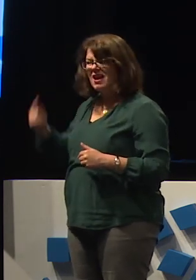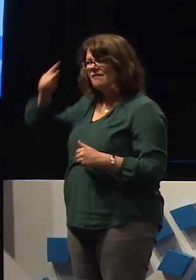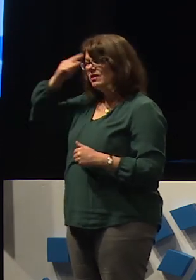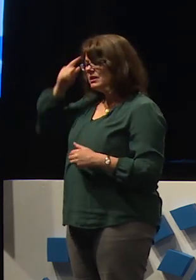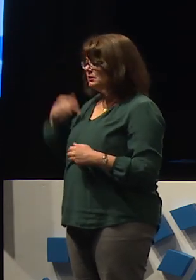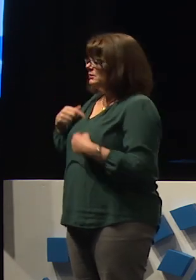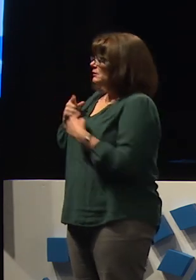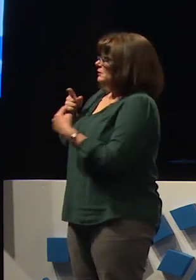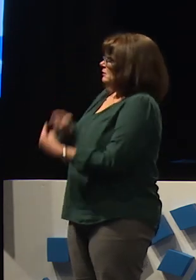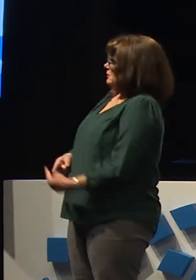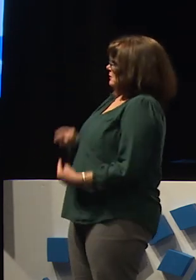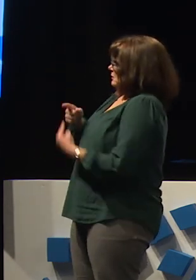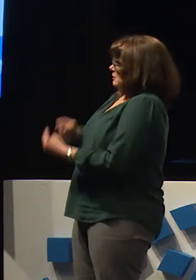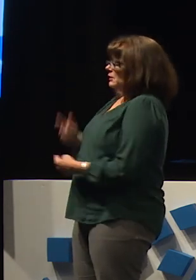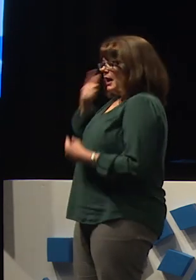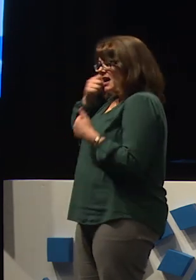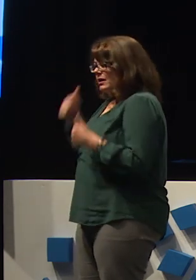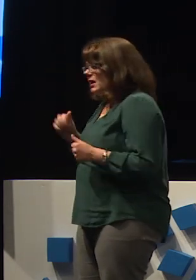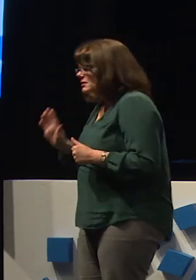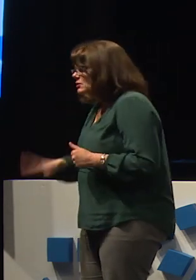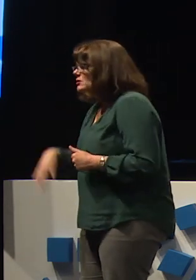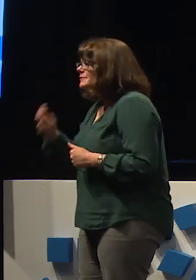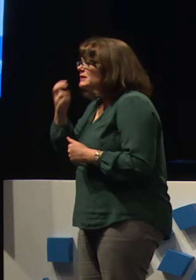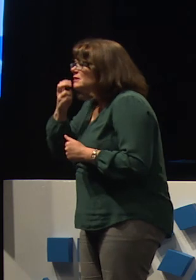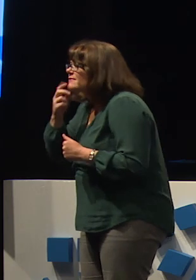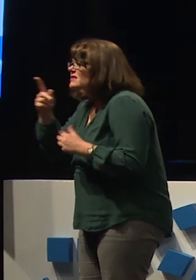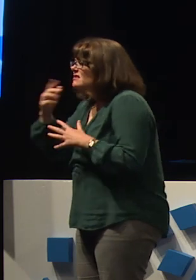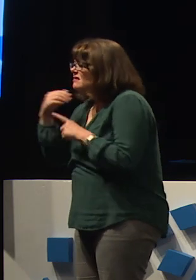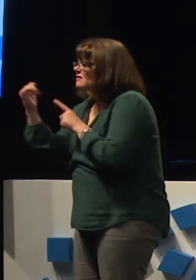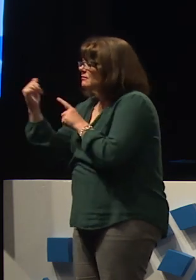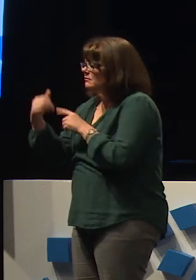someone hearing loss you grow up you're bullied you're picked on you're left out